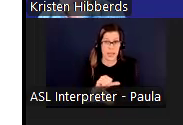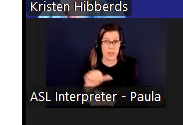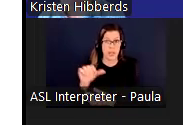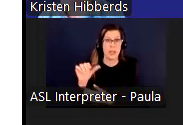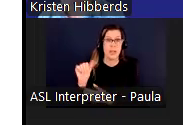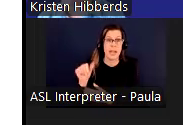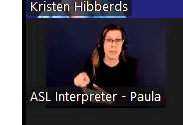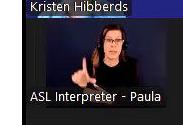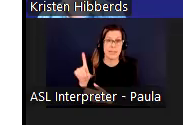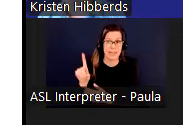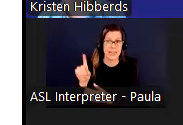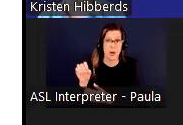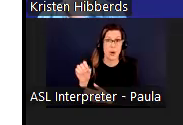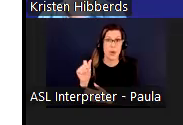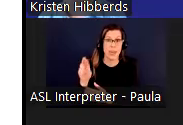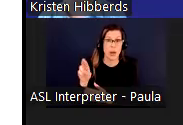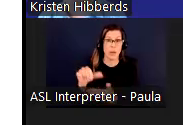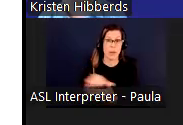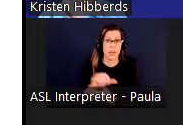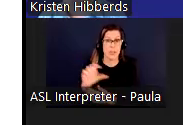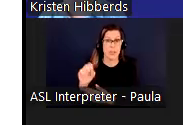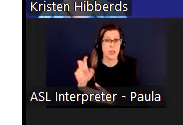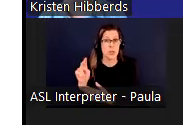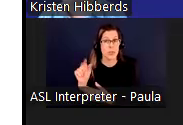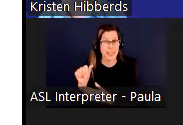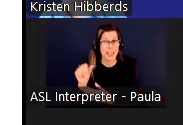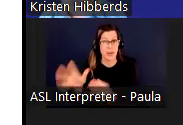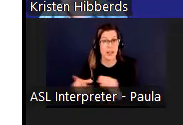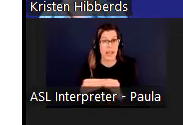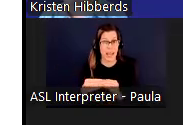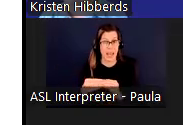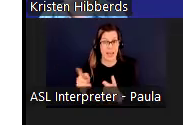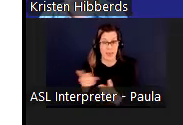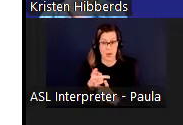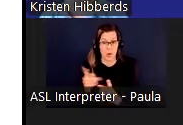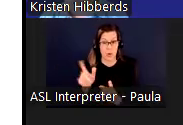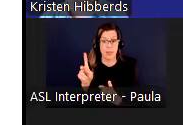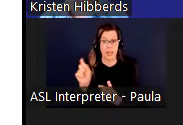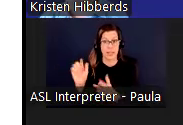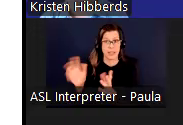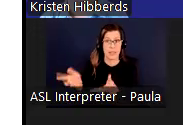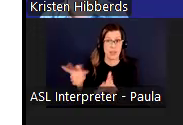which I know Susanna will add those links in the chat for you. Thank you all.